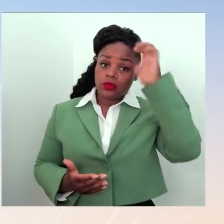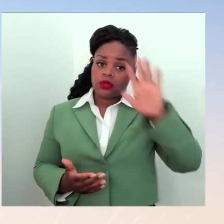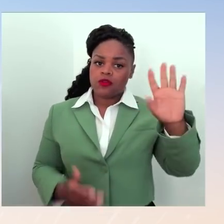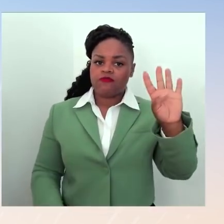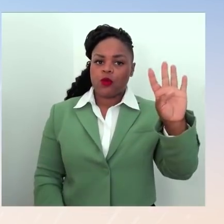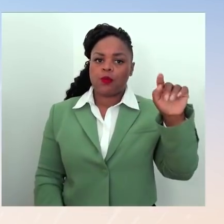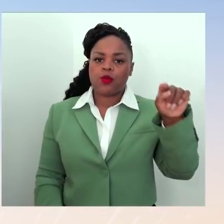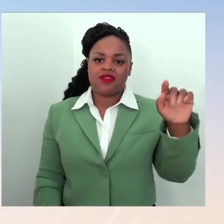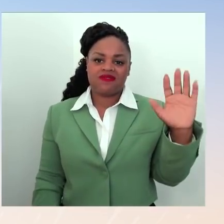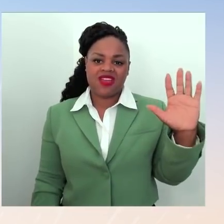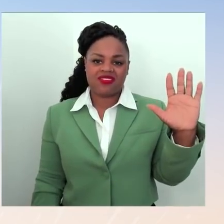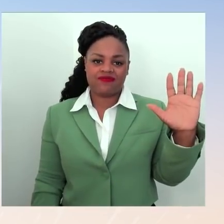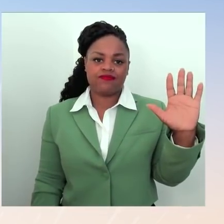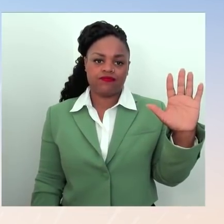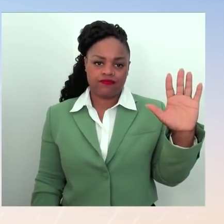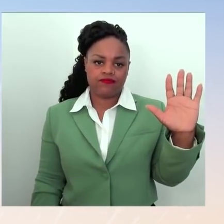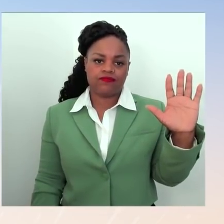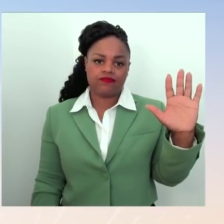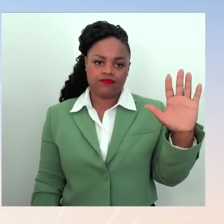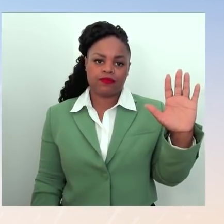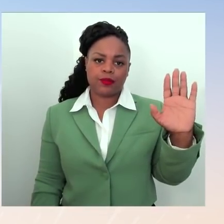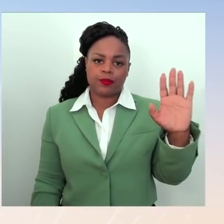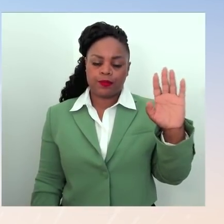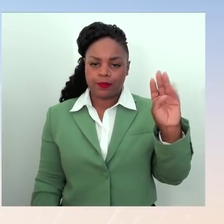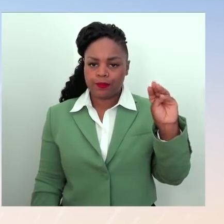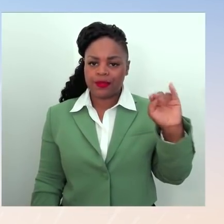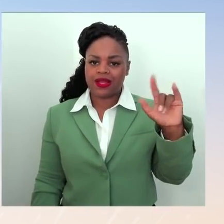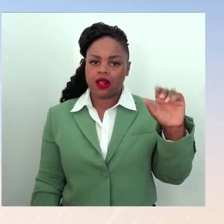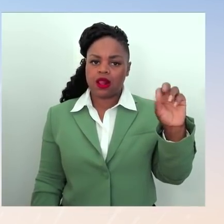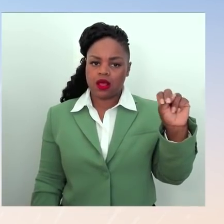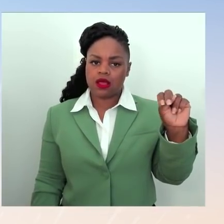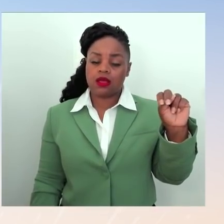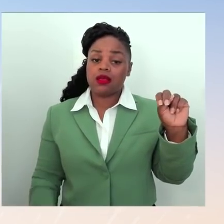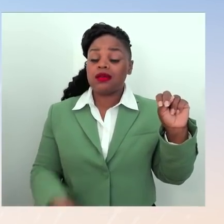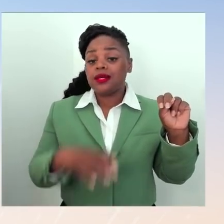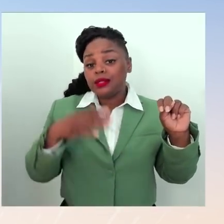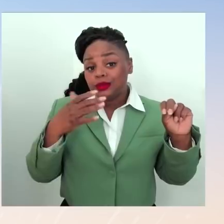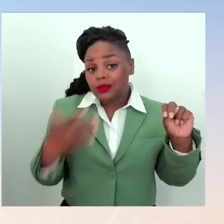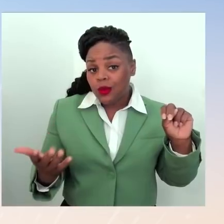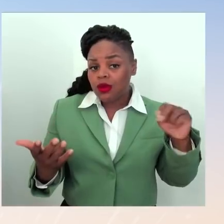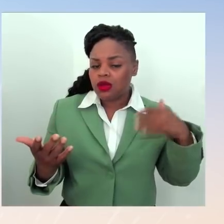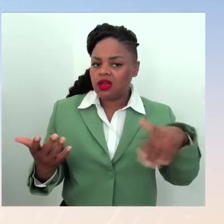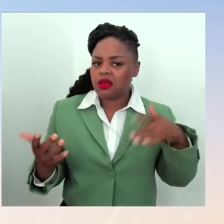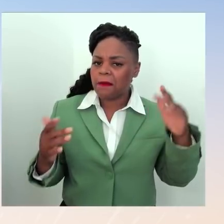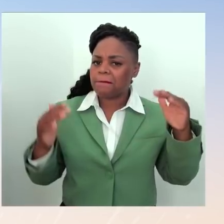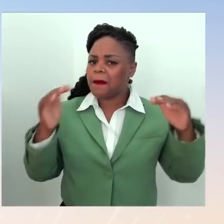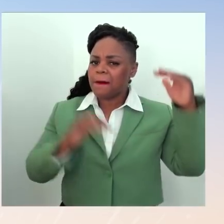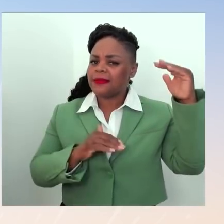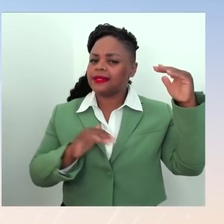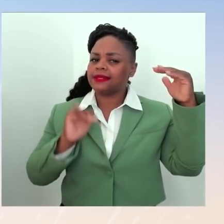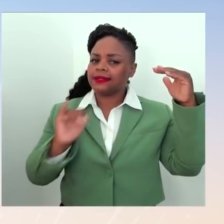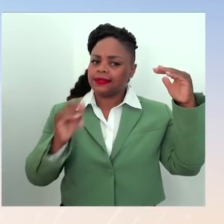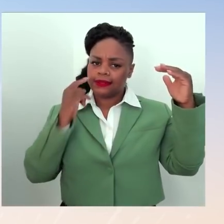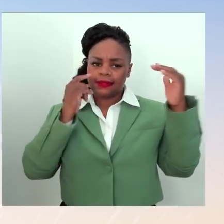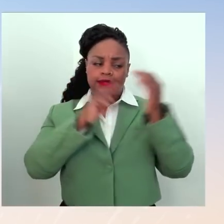So, obviously, we are also very well aware as we're having these conversations and as we're consulting with our partners that there would be --